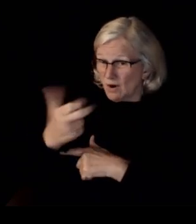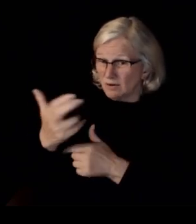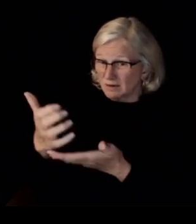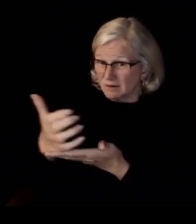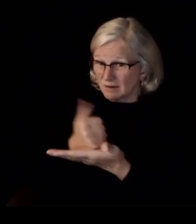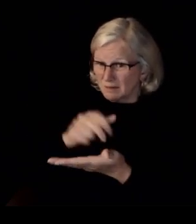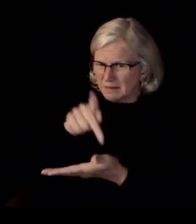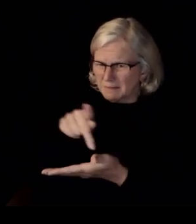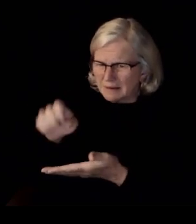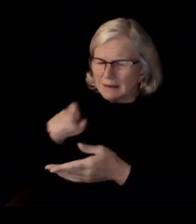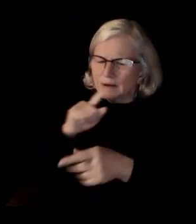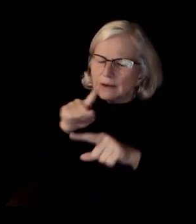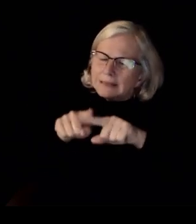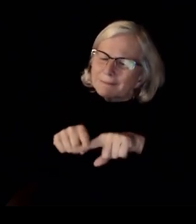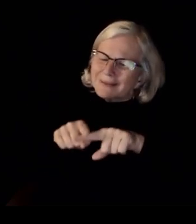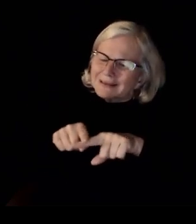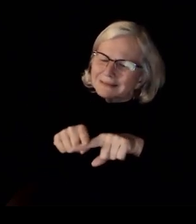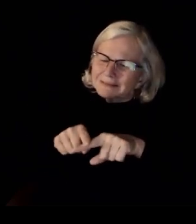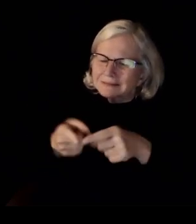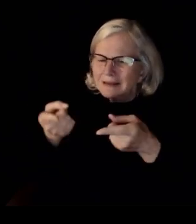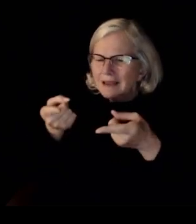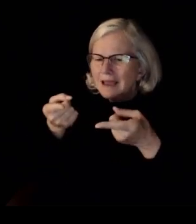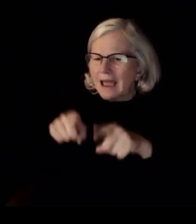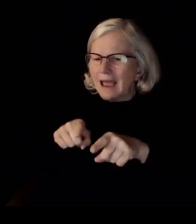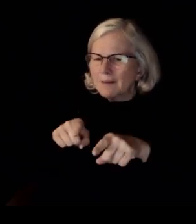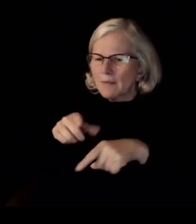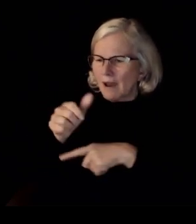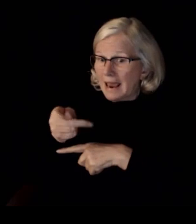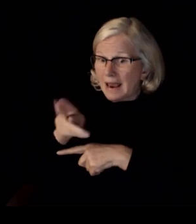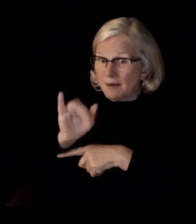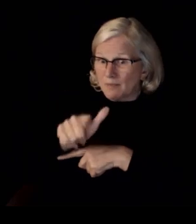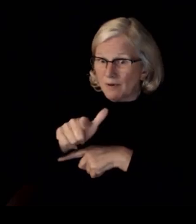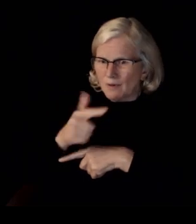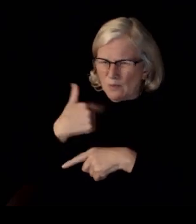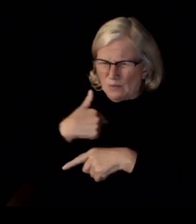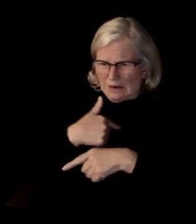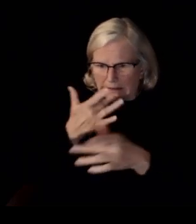had extreme difficulty in obtaining medical grade gowns but now we have a very large quantity